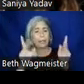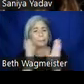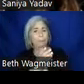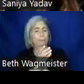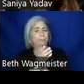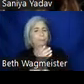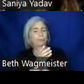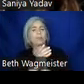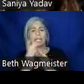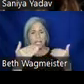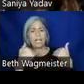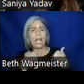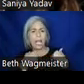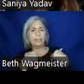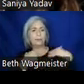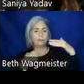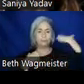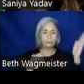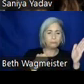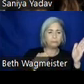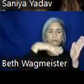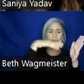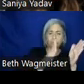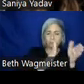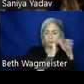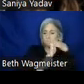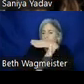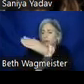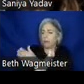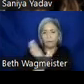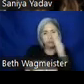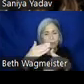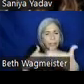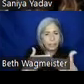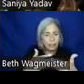So, it has the phases of discovery, strategy, iterative design prototype build and test and